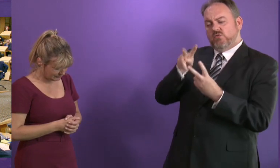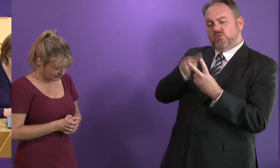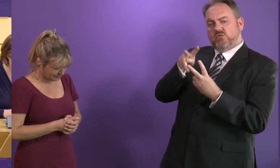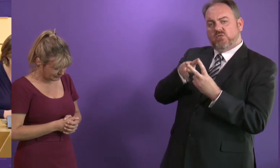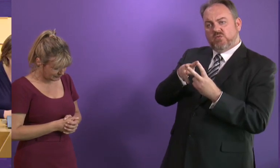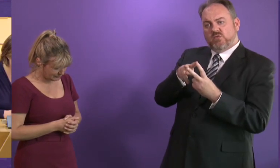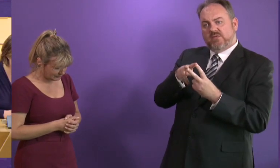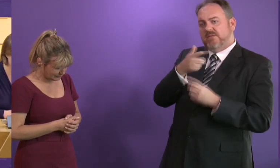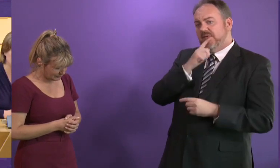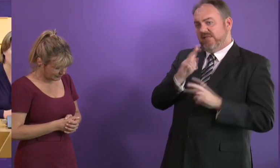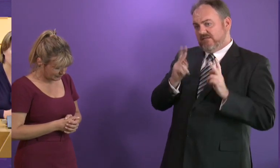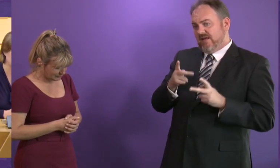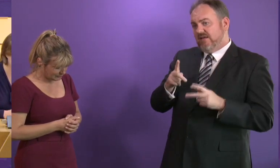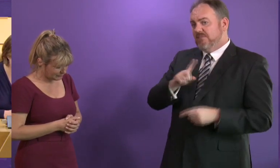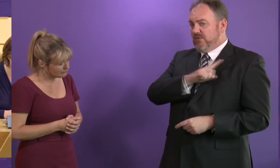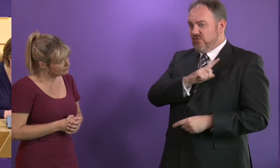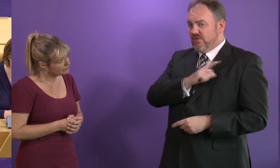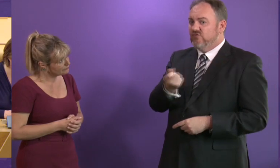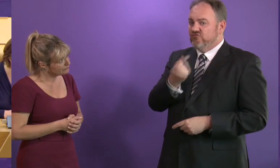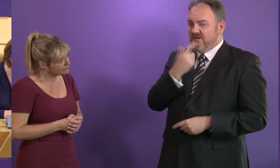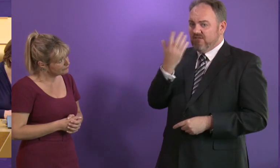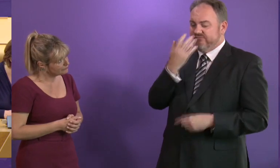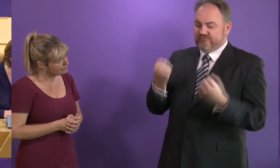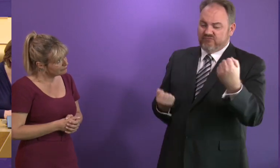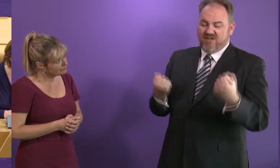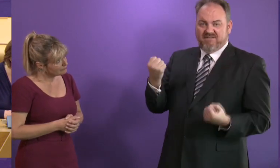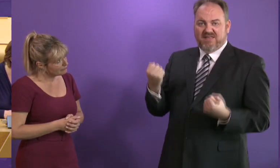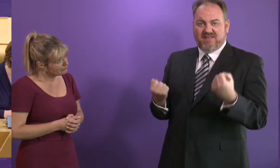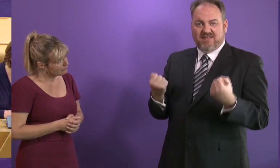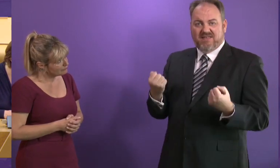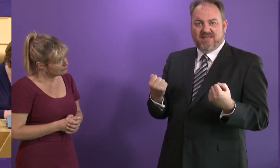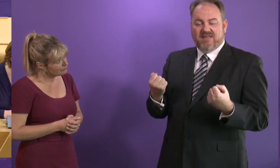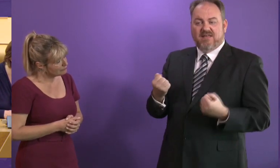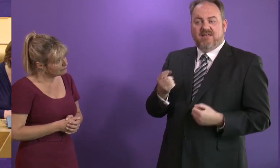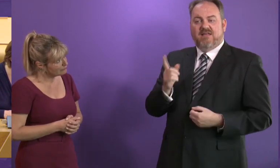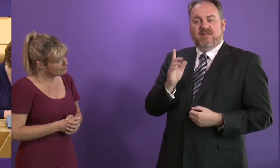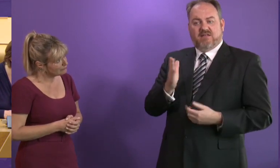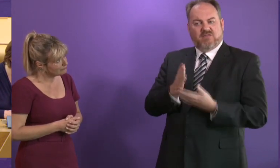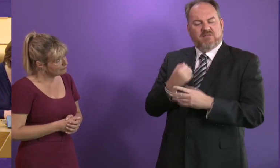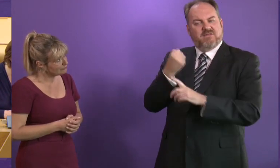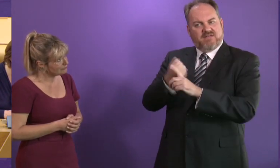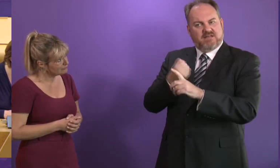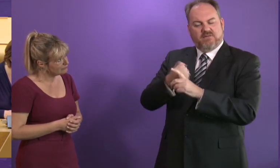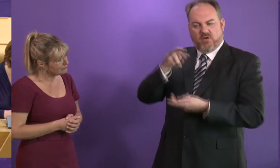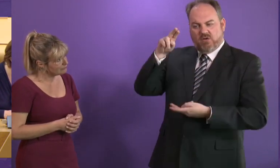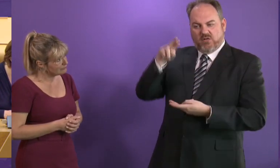have been a road safety campaigner and I have consistently called for lower drug-driving limits and for drugalyser tests.